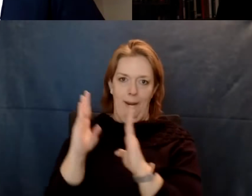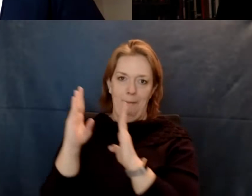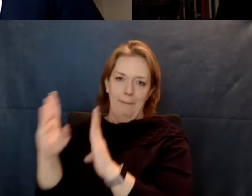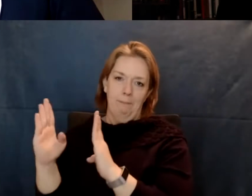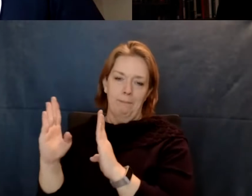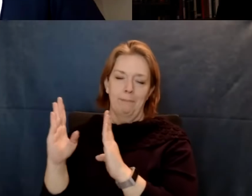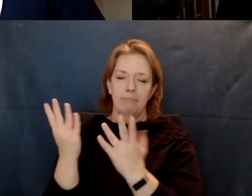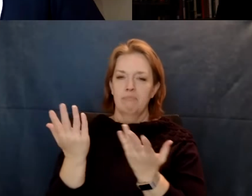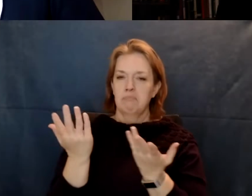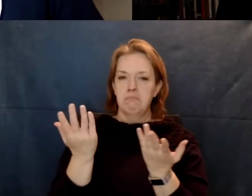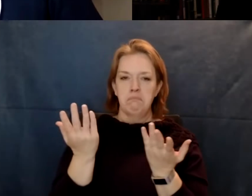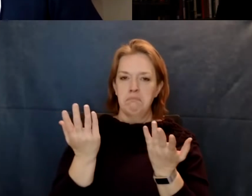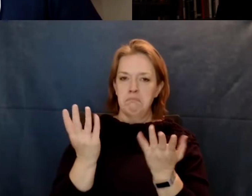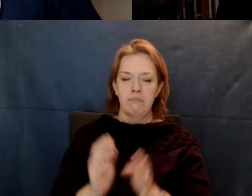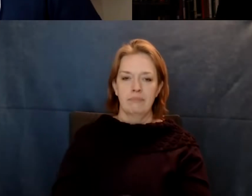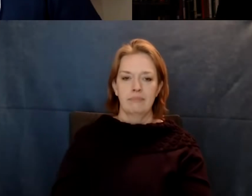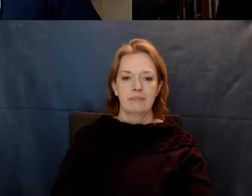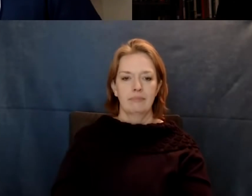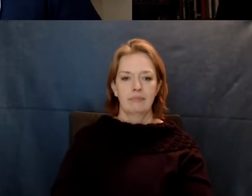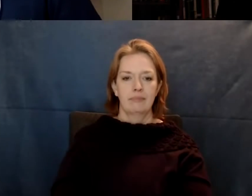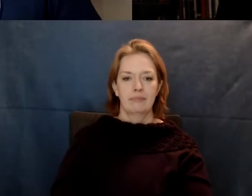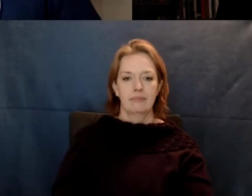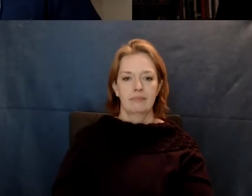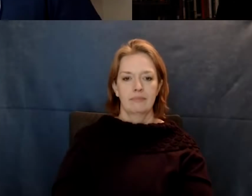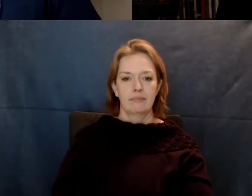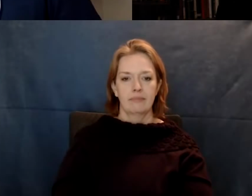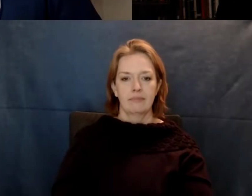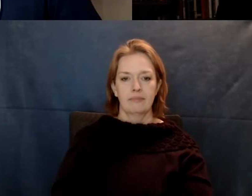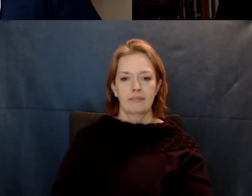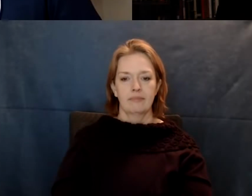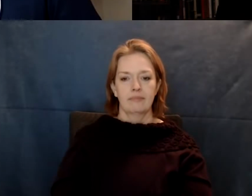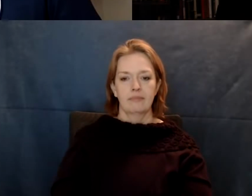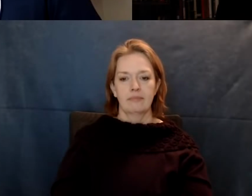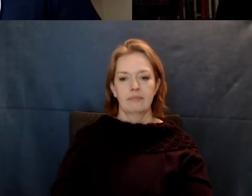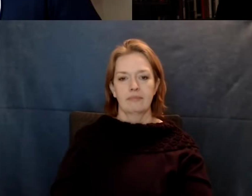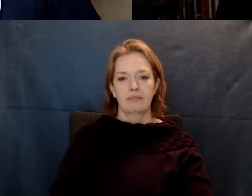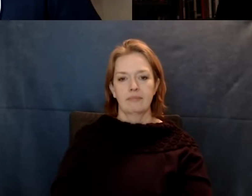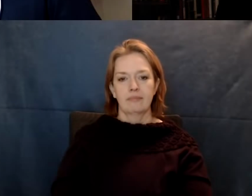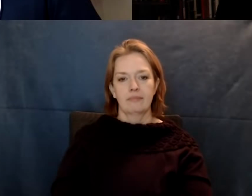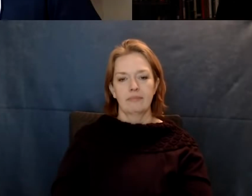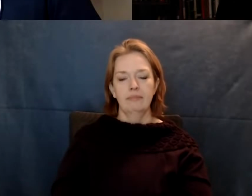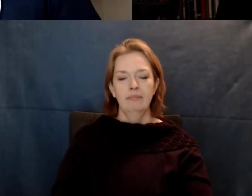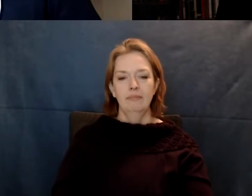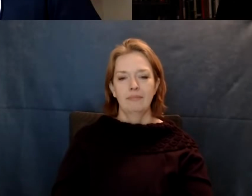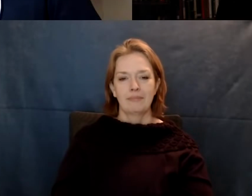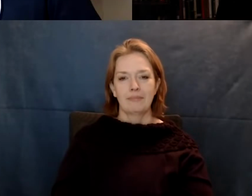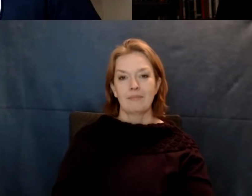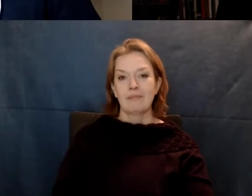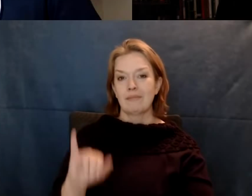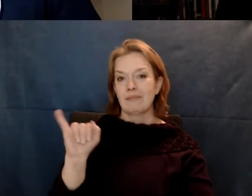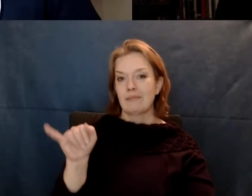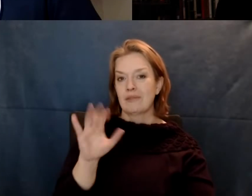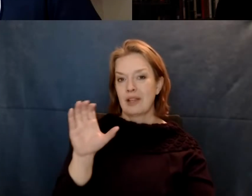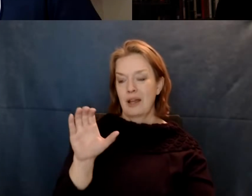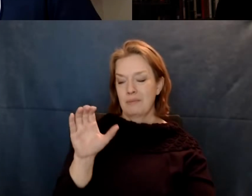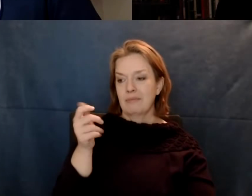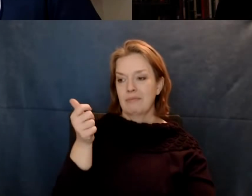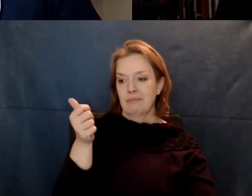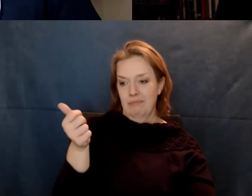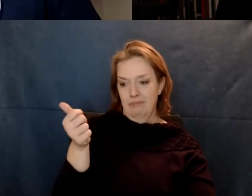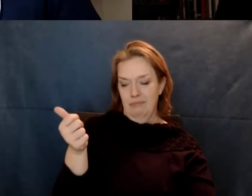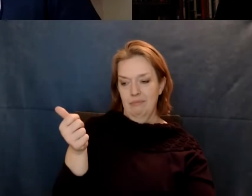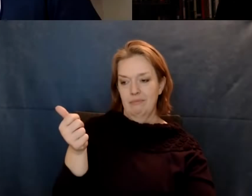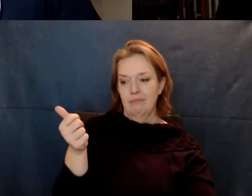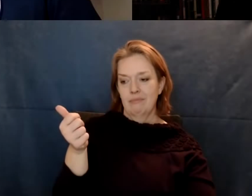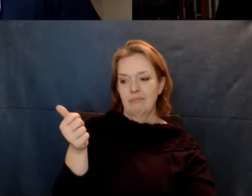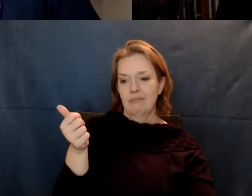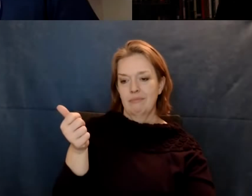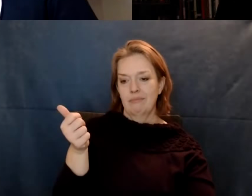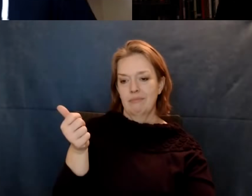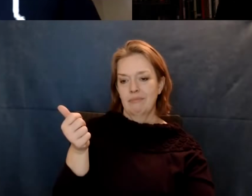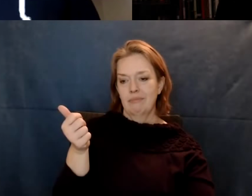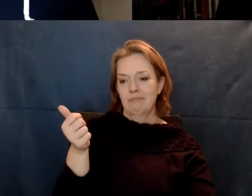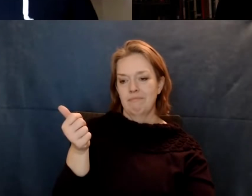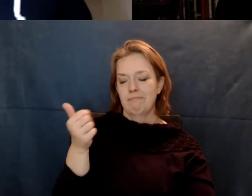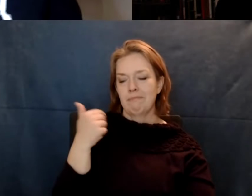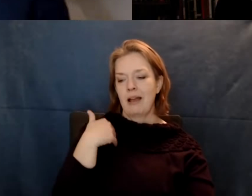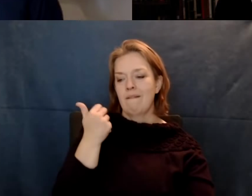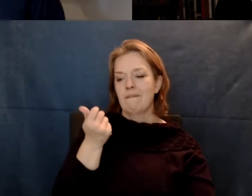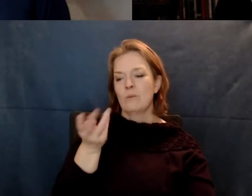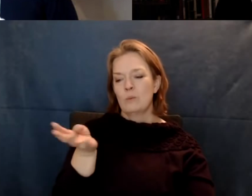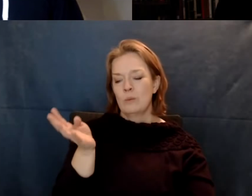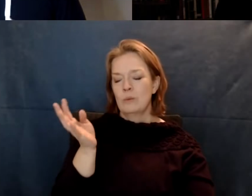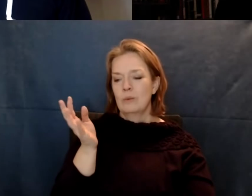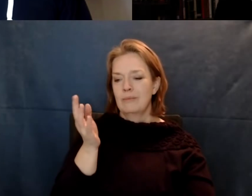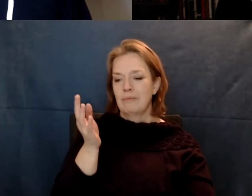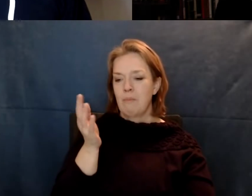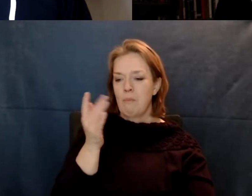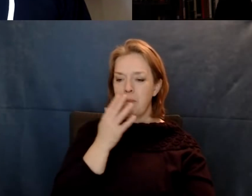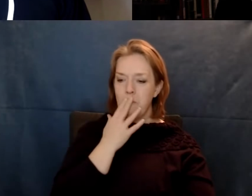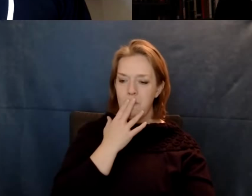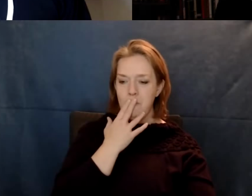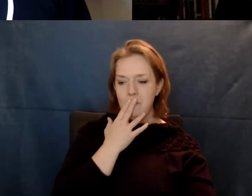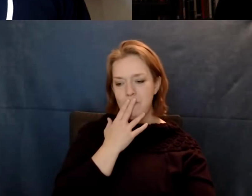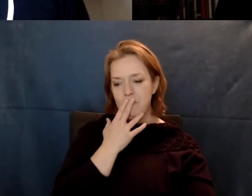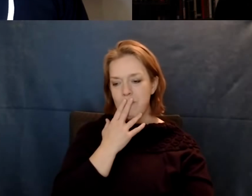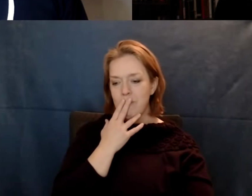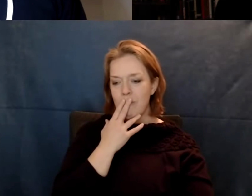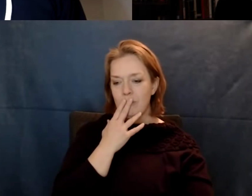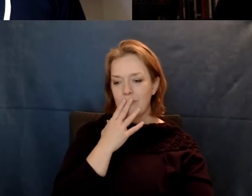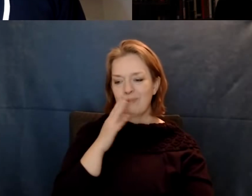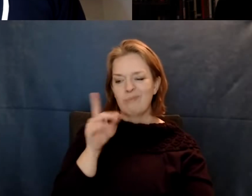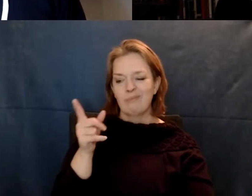even the way that, I mean, Castle has, he's got a few craft objects where he's using calendars,